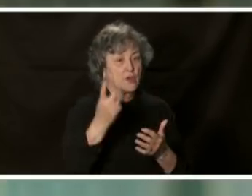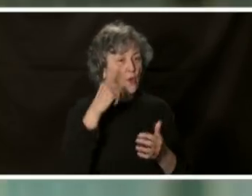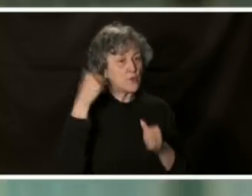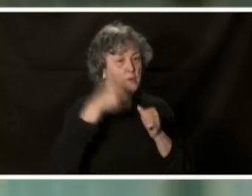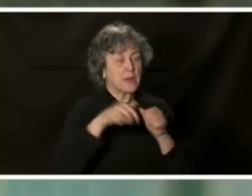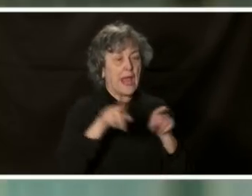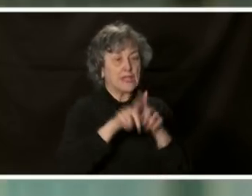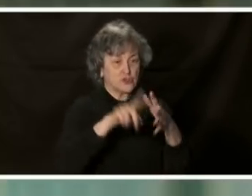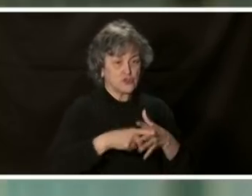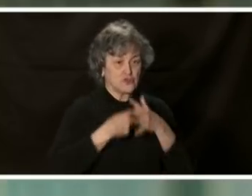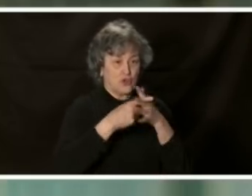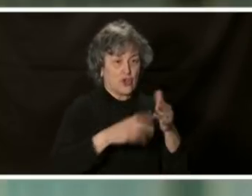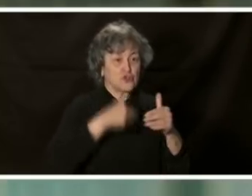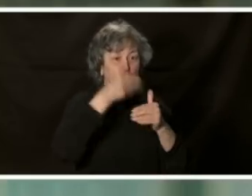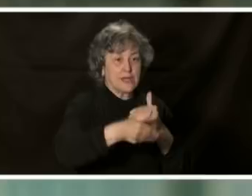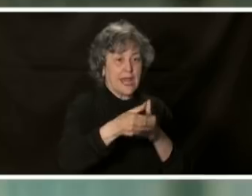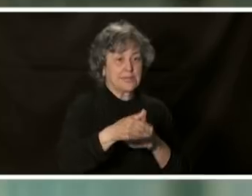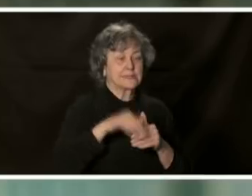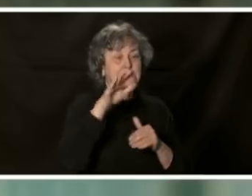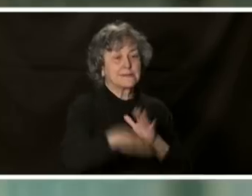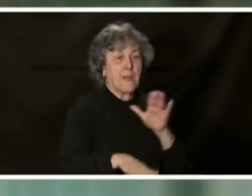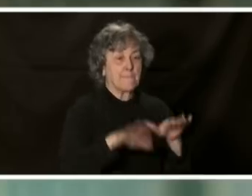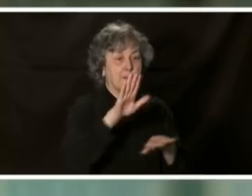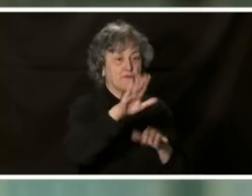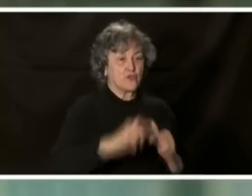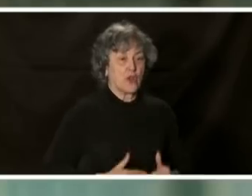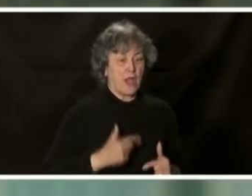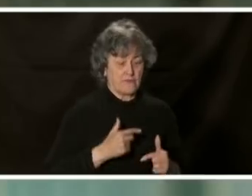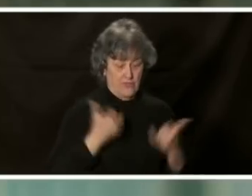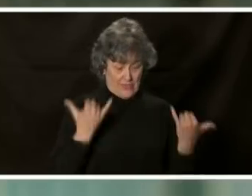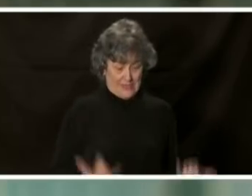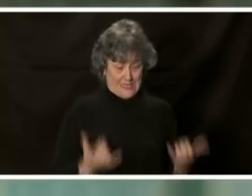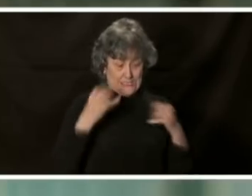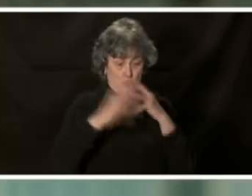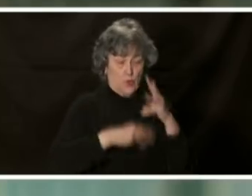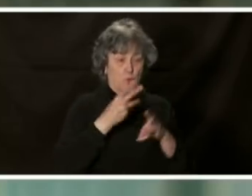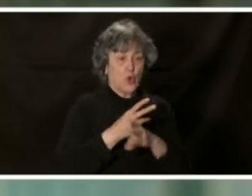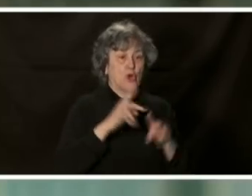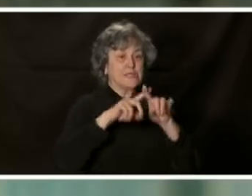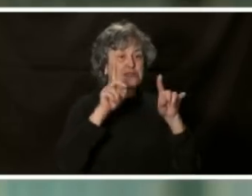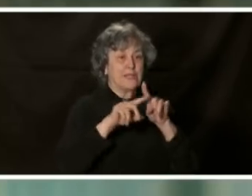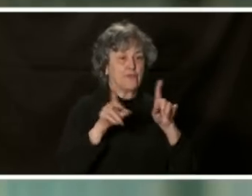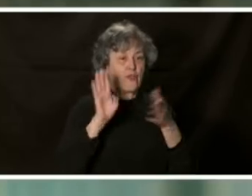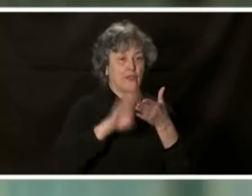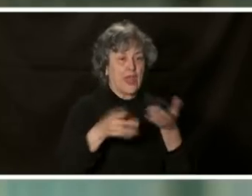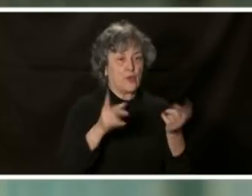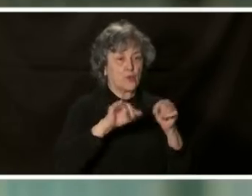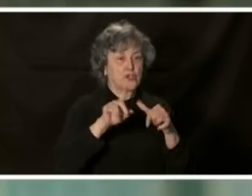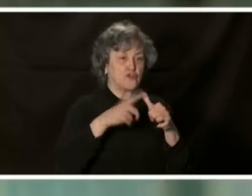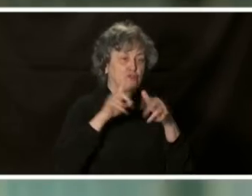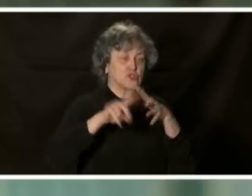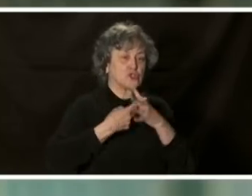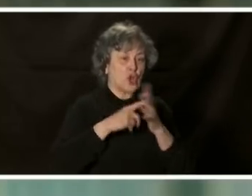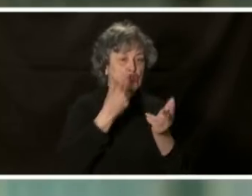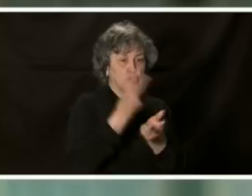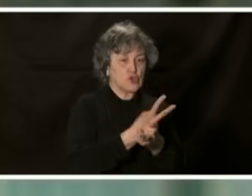THE WORLD IS DEFINITELY A DIFFERENT PLACE THAN WHAT IT WAS WHEN YOU FIRST STARTED YOUR GRADUATE DEGREE.